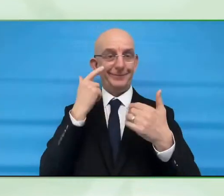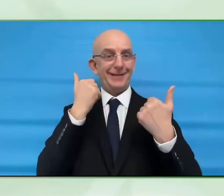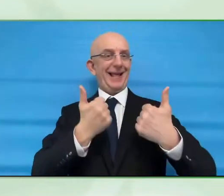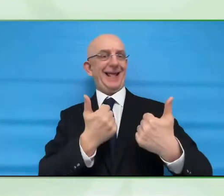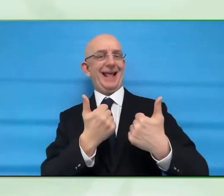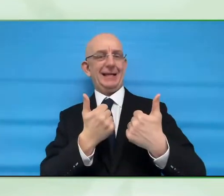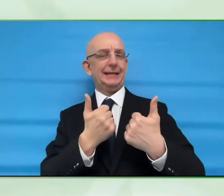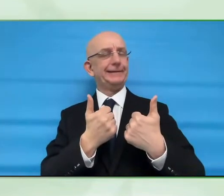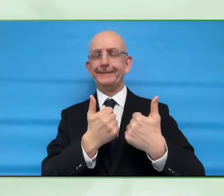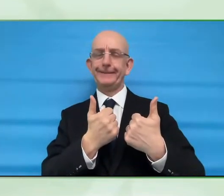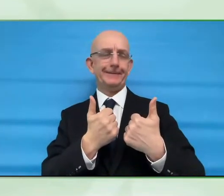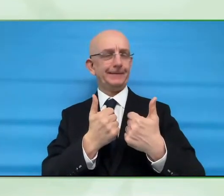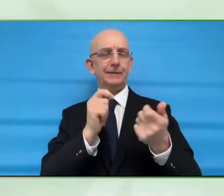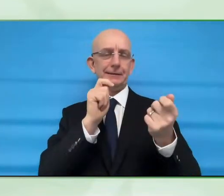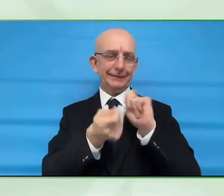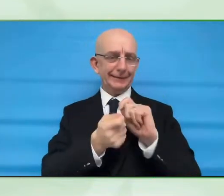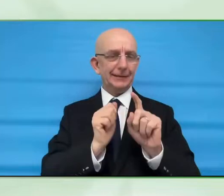How to reach out to you.